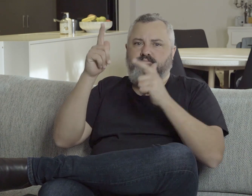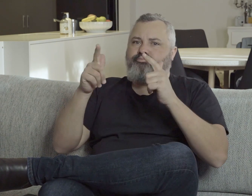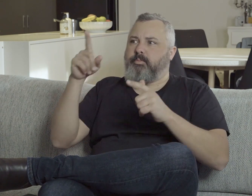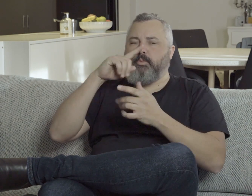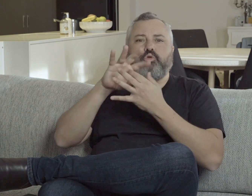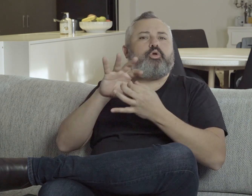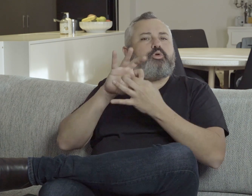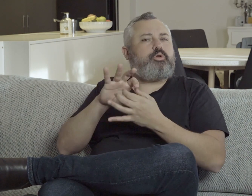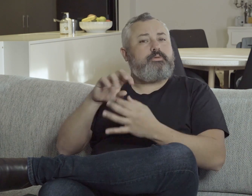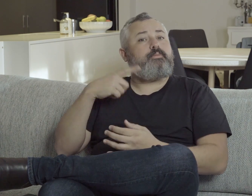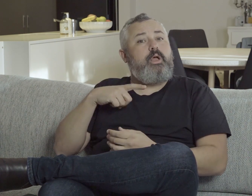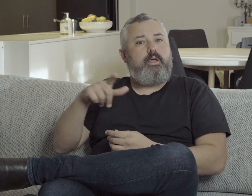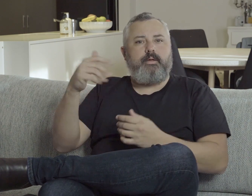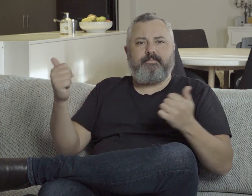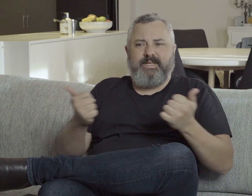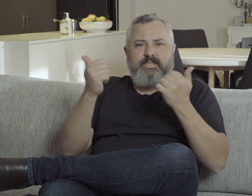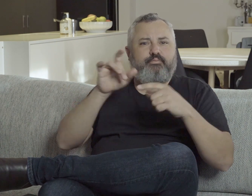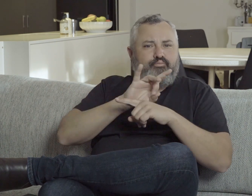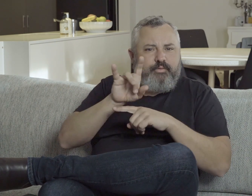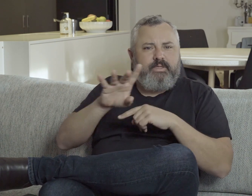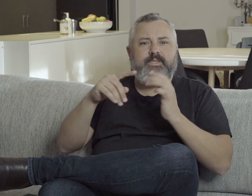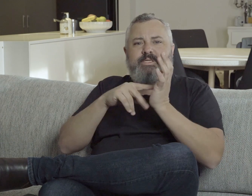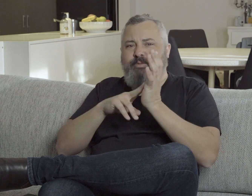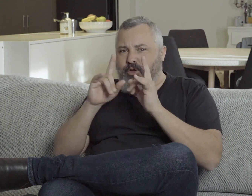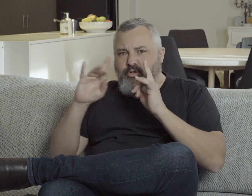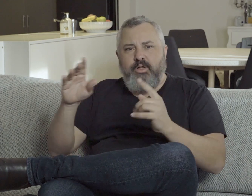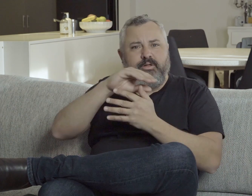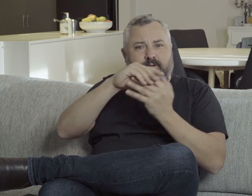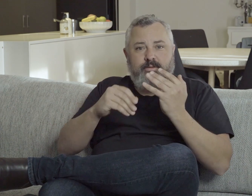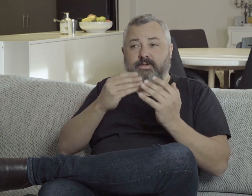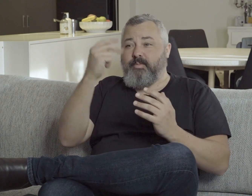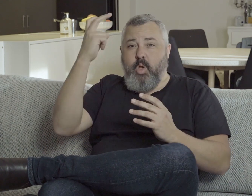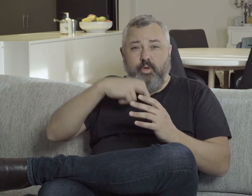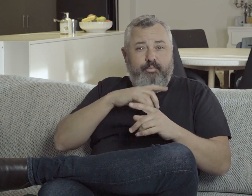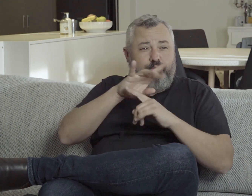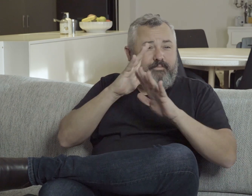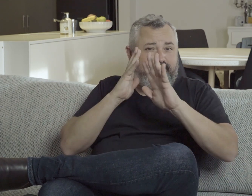This is currently the most popular streaming service platform. It has a very large selection of movies and TV shows,